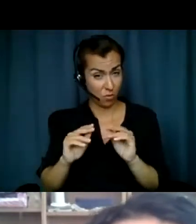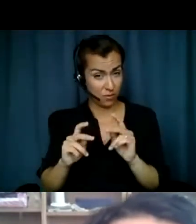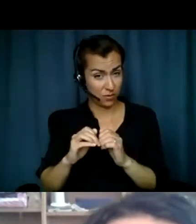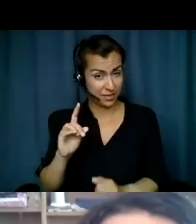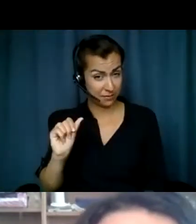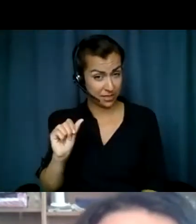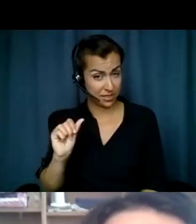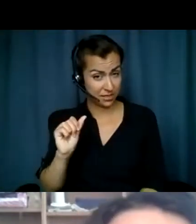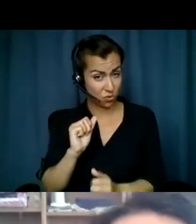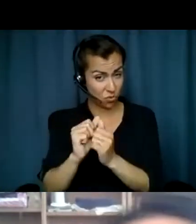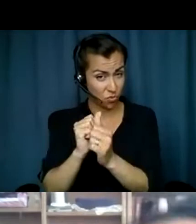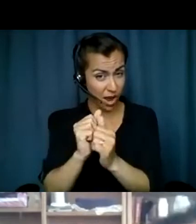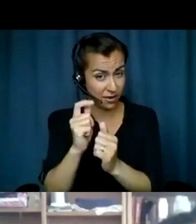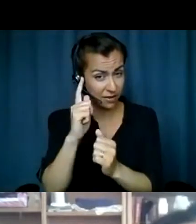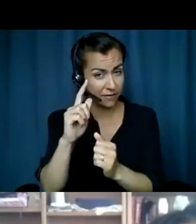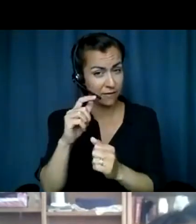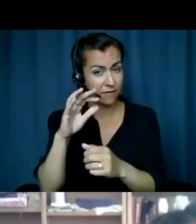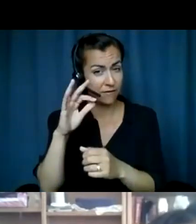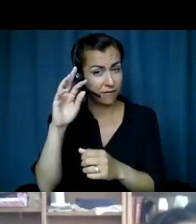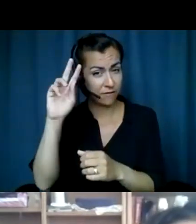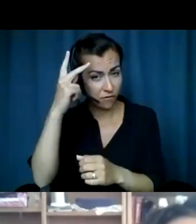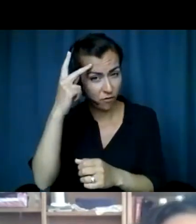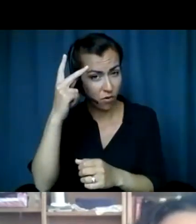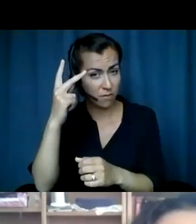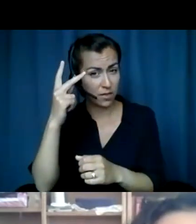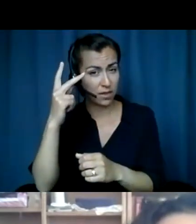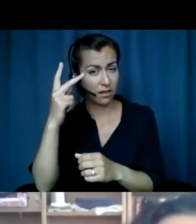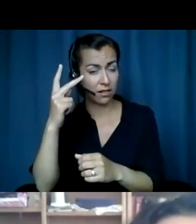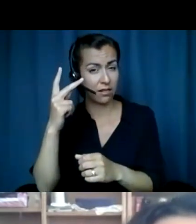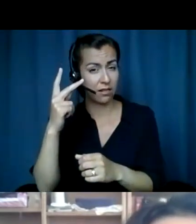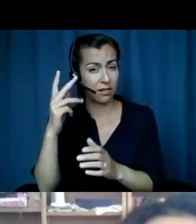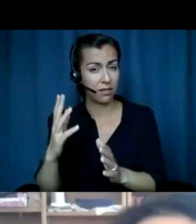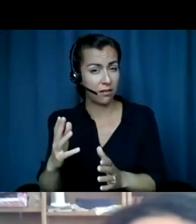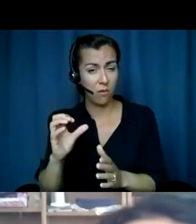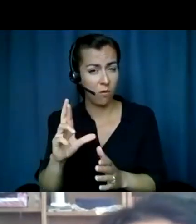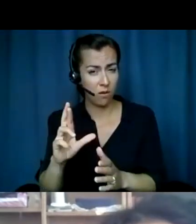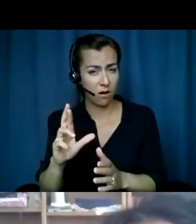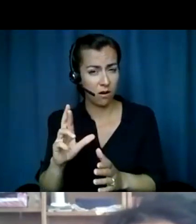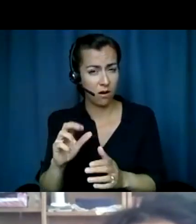of the leaders of tomorrow, get, you know, whatever education they can